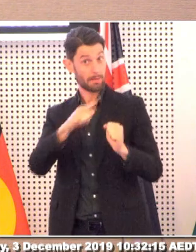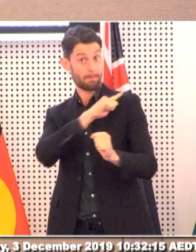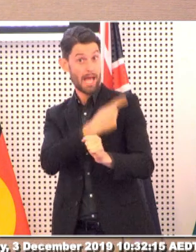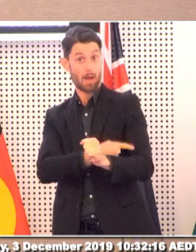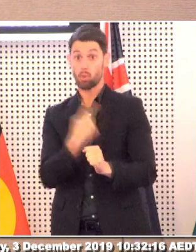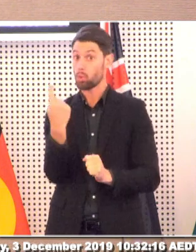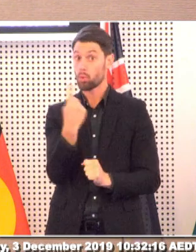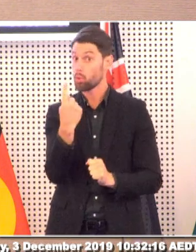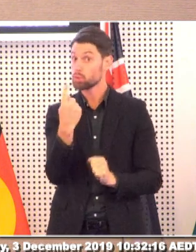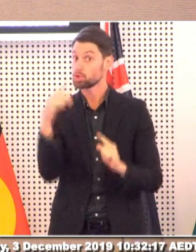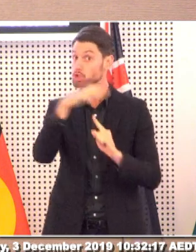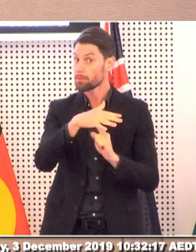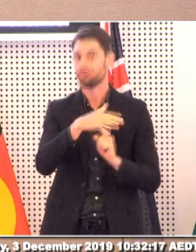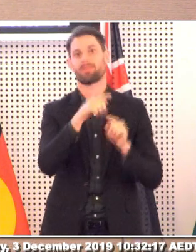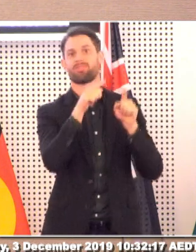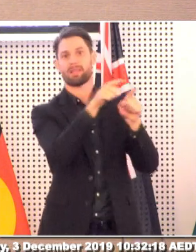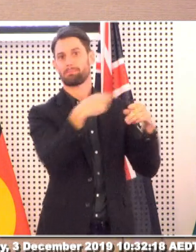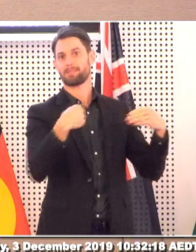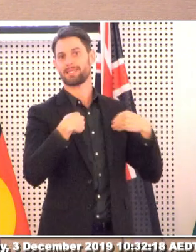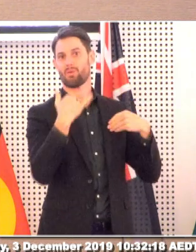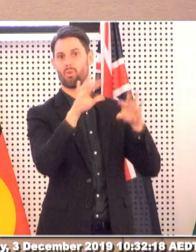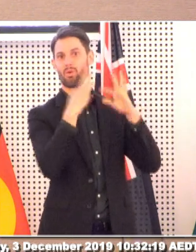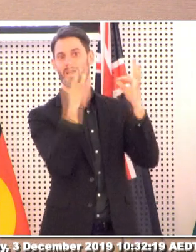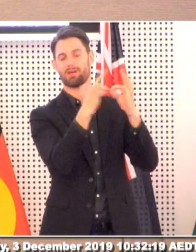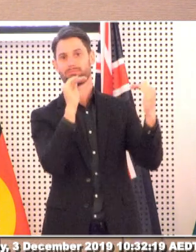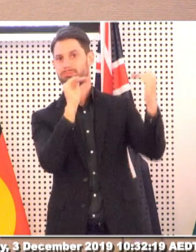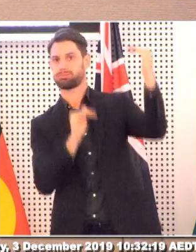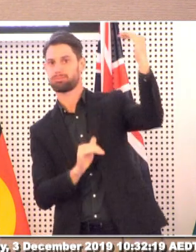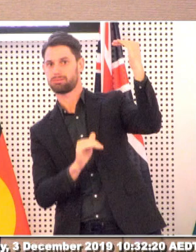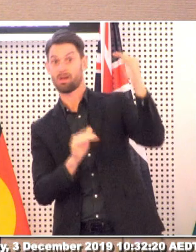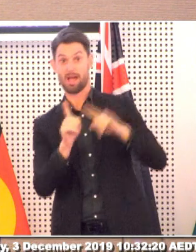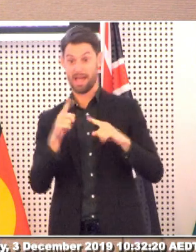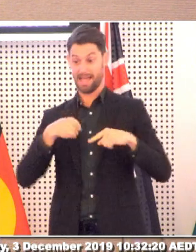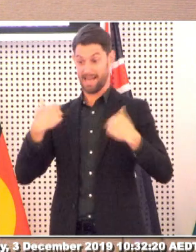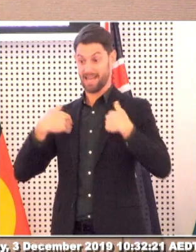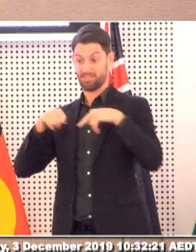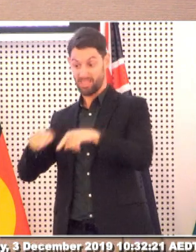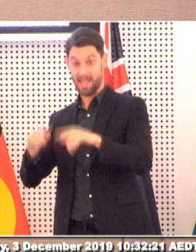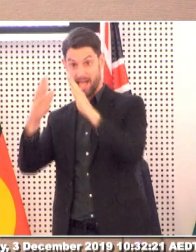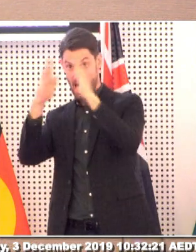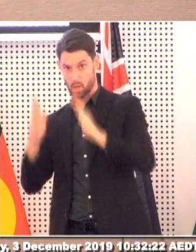So imagine if you live in your own home and you bring in someone to – to provide you with support services, it gives you some control